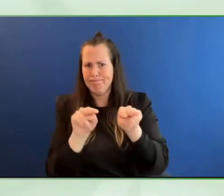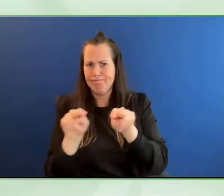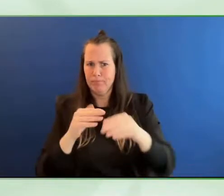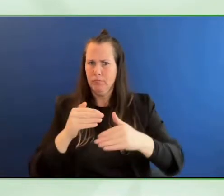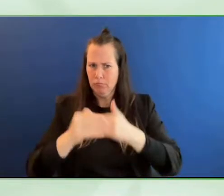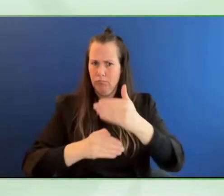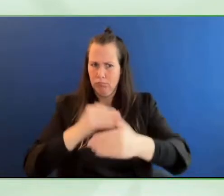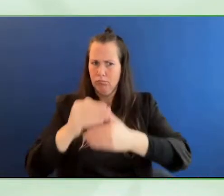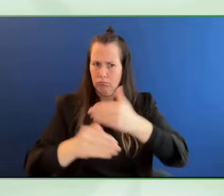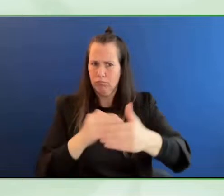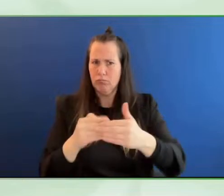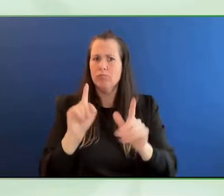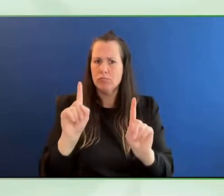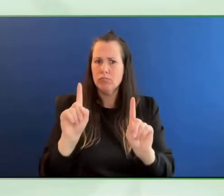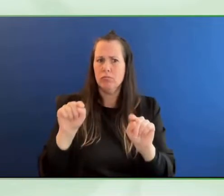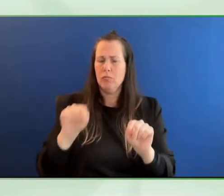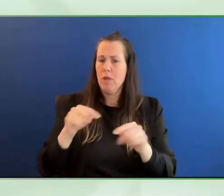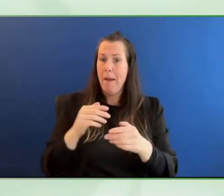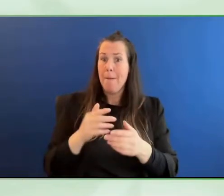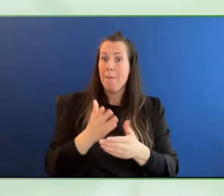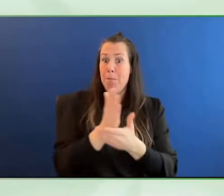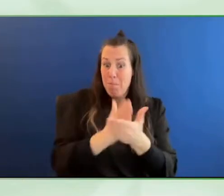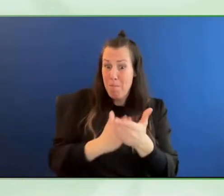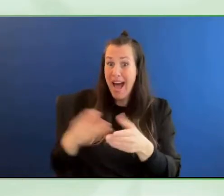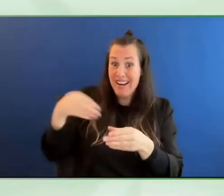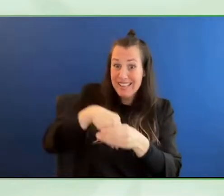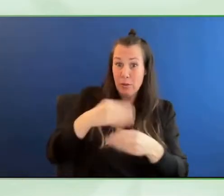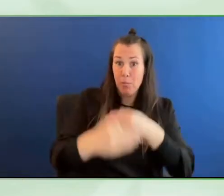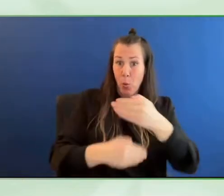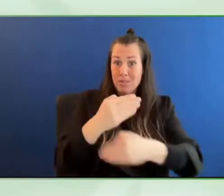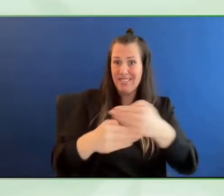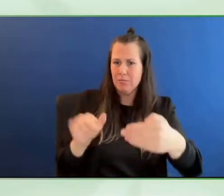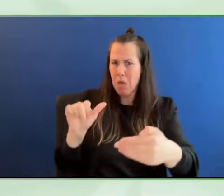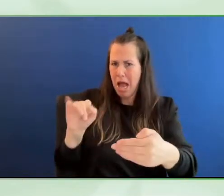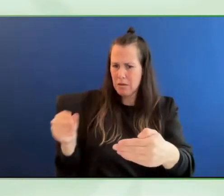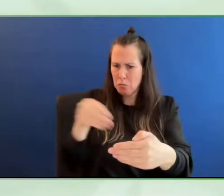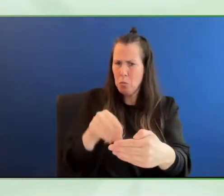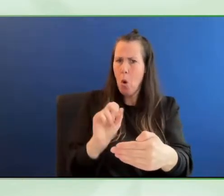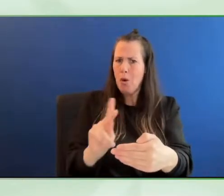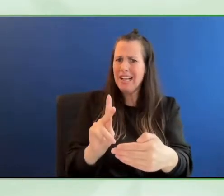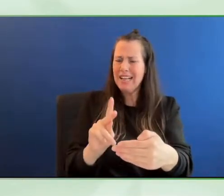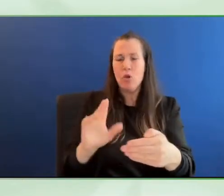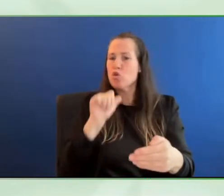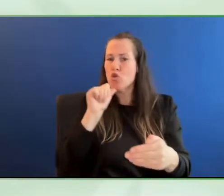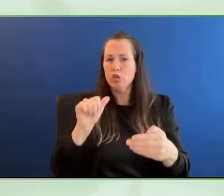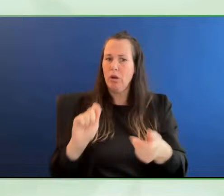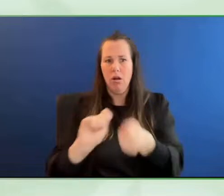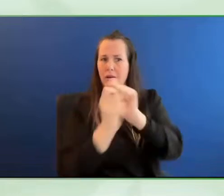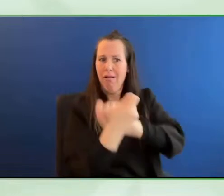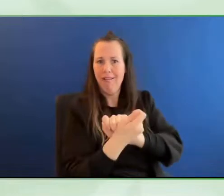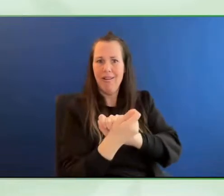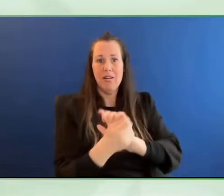Those of us who need the tools, it's our responsibility to support the brands and companies who are doing a good job.